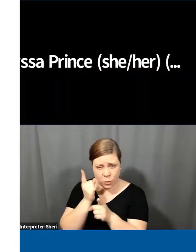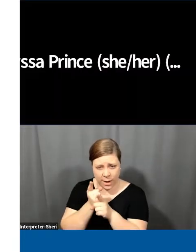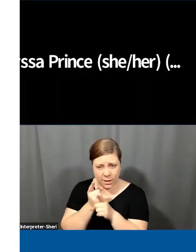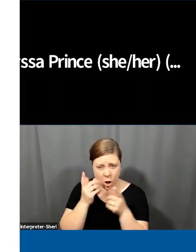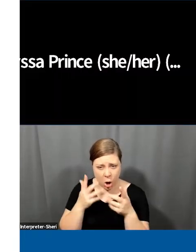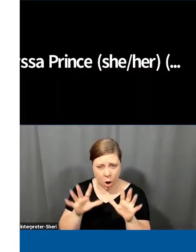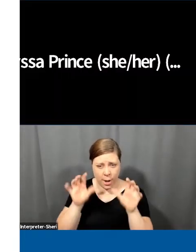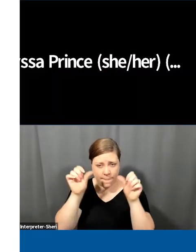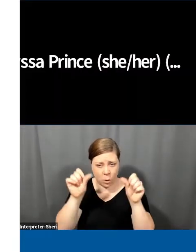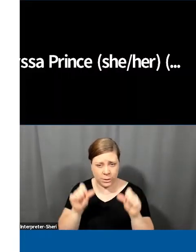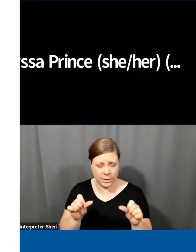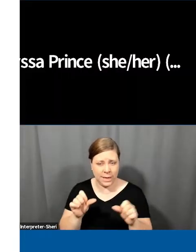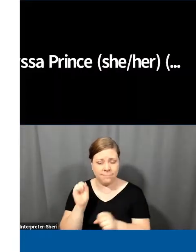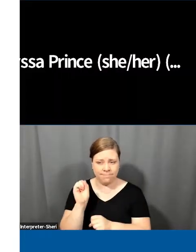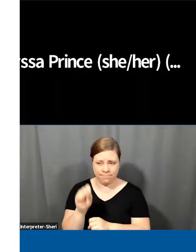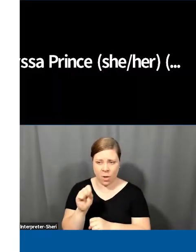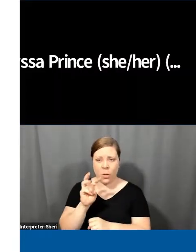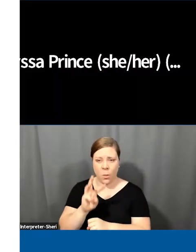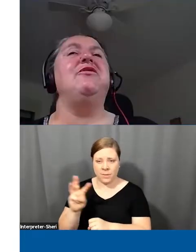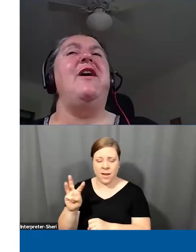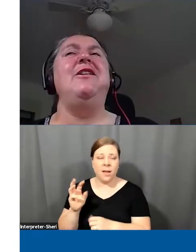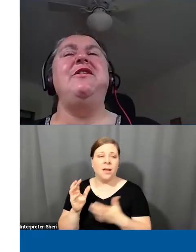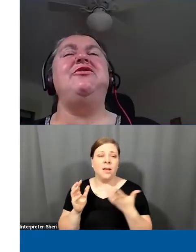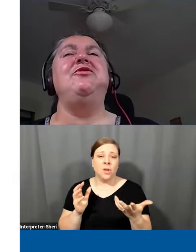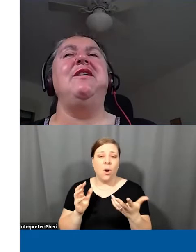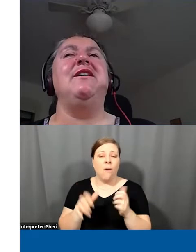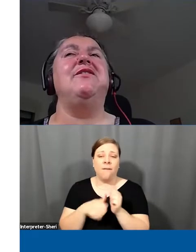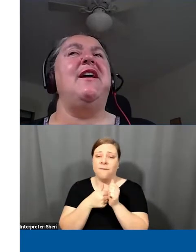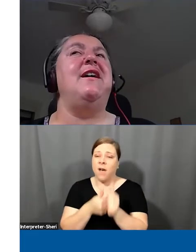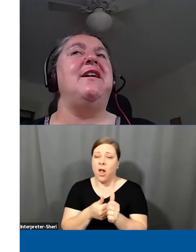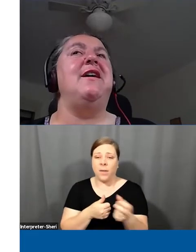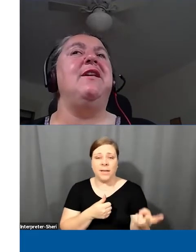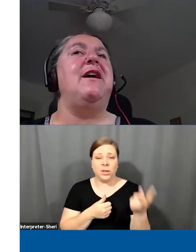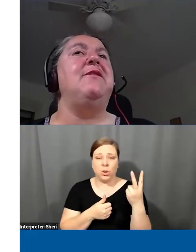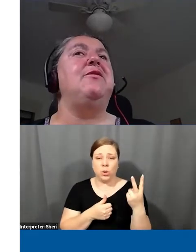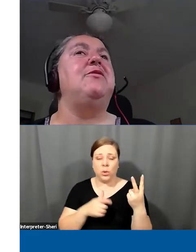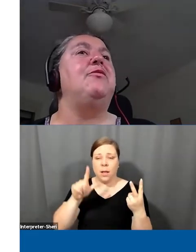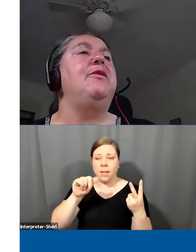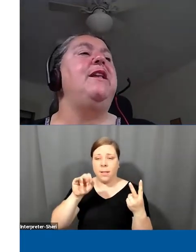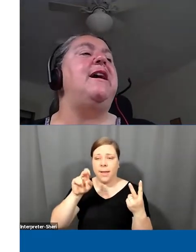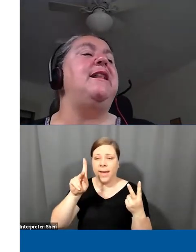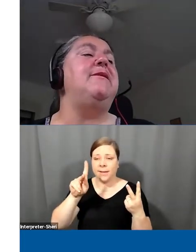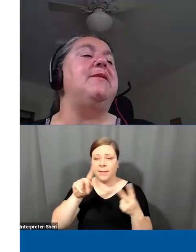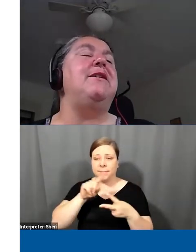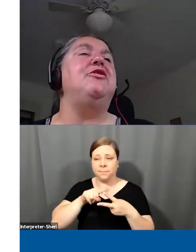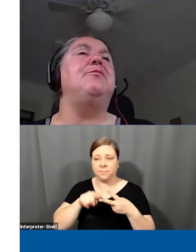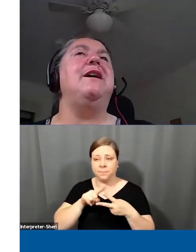[Lyssa] Yes. Yeah, so you can follow these two links and I would really highly recommend you play